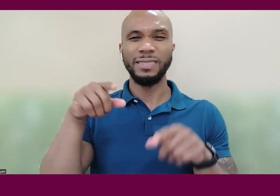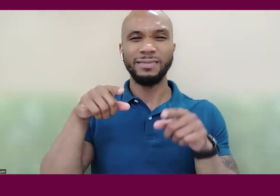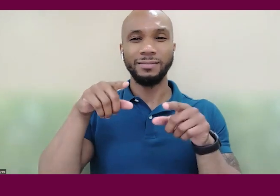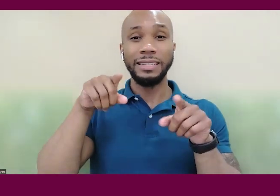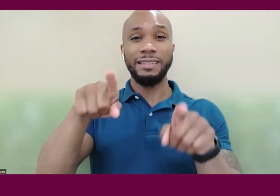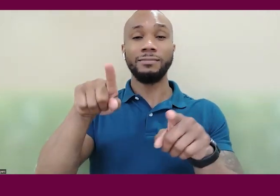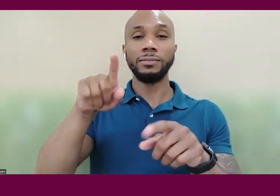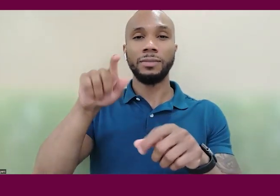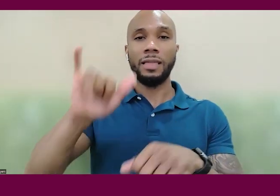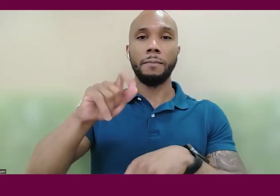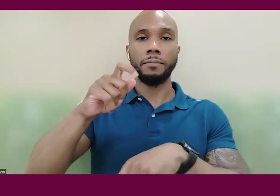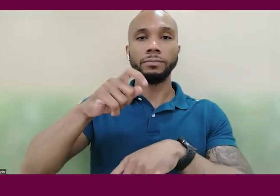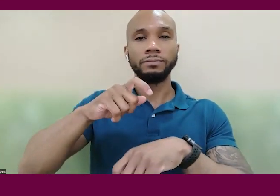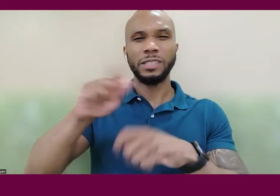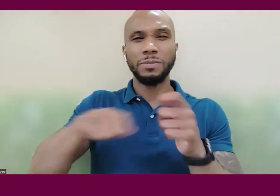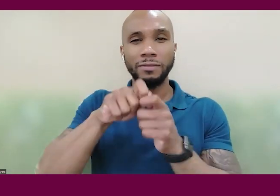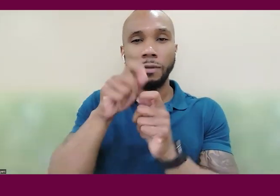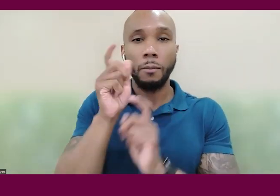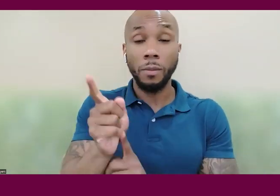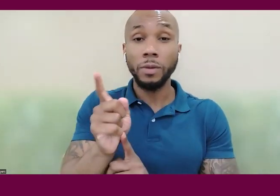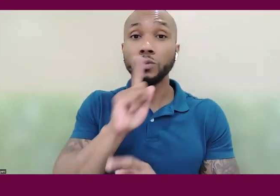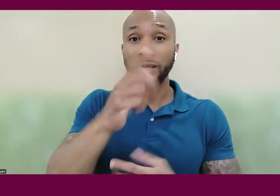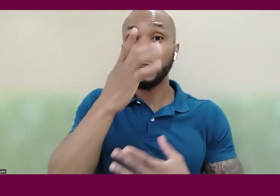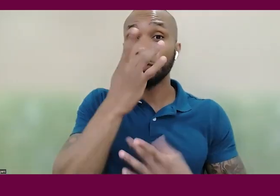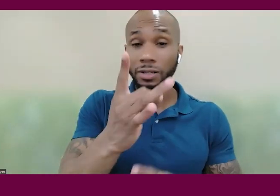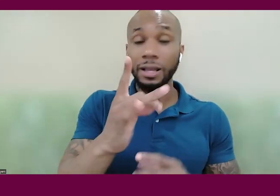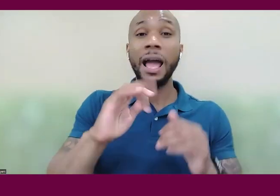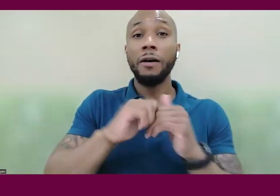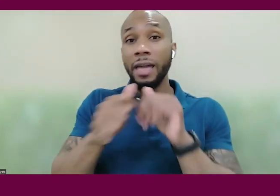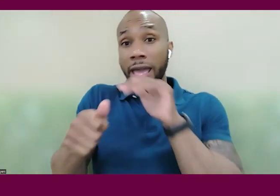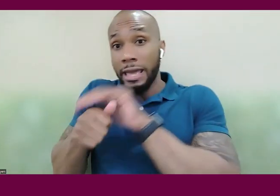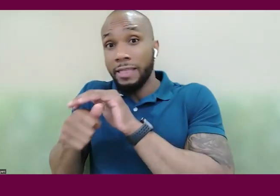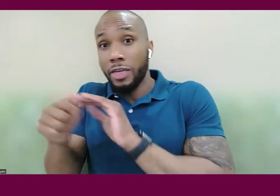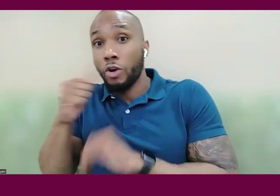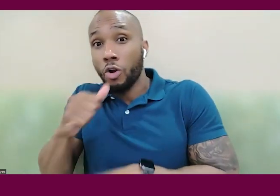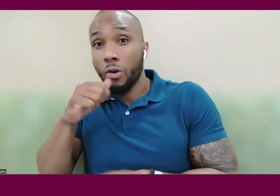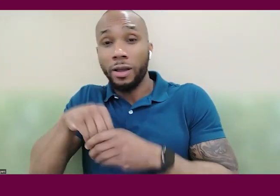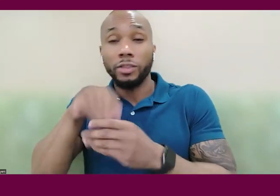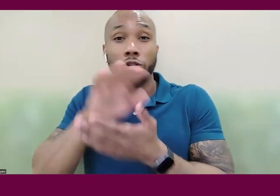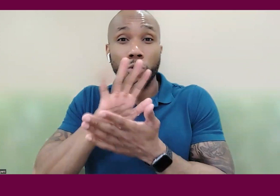It was very interesting. The way they hid that girl in school like she was under attack was so hilarious.